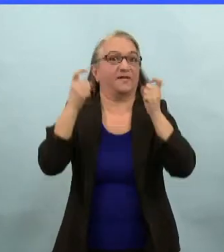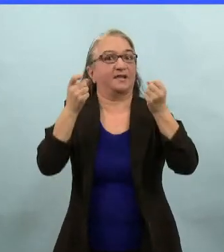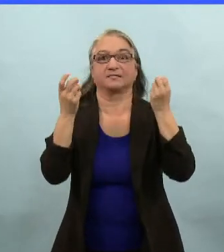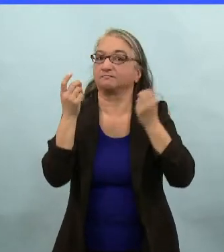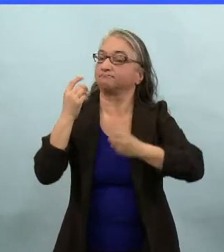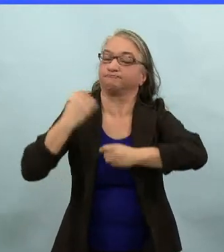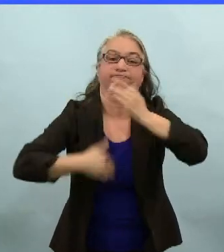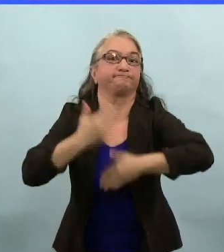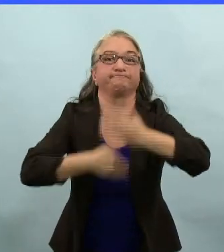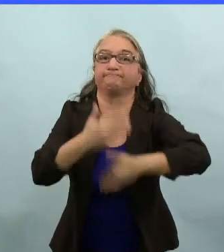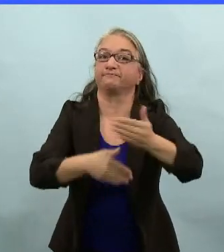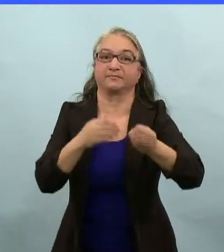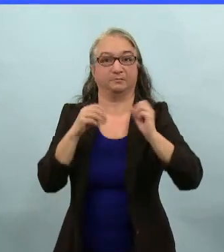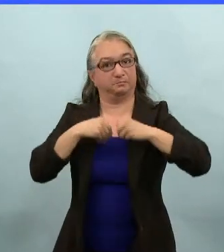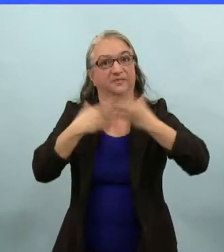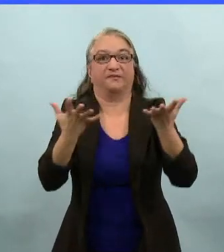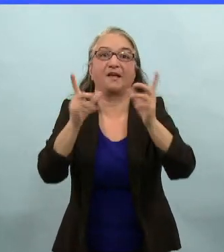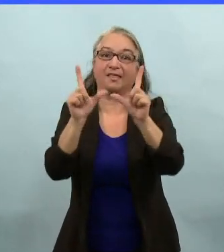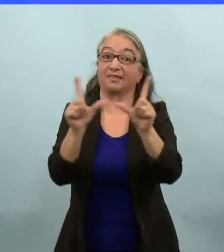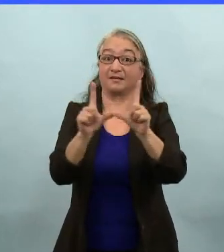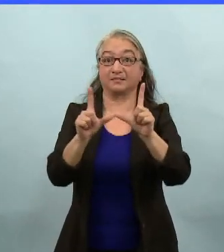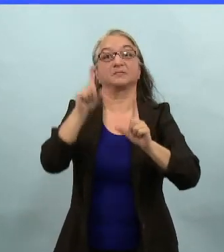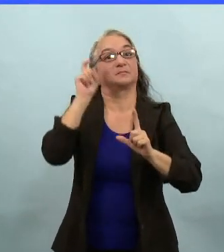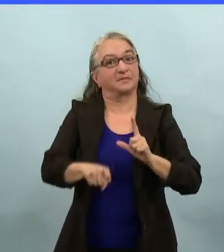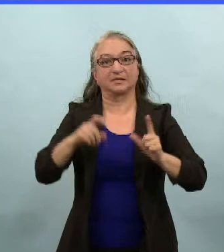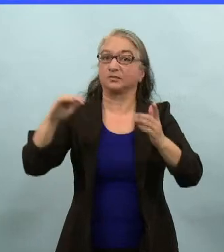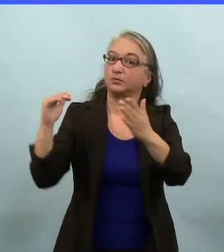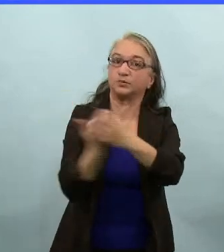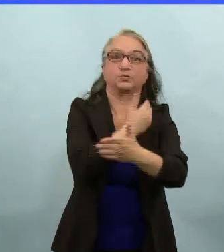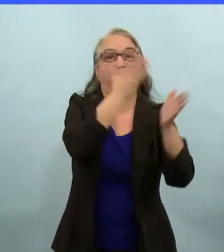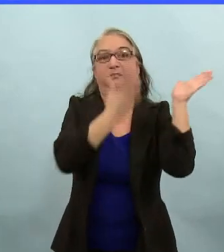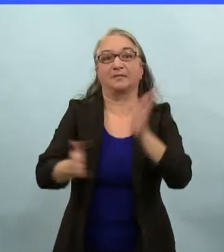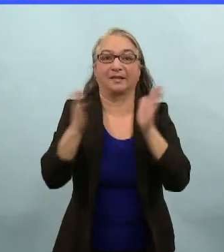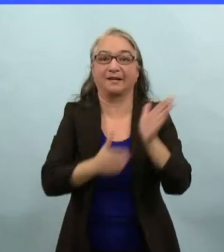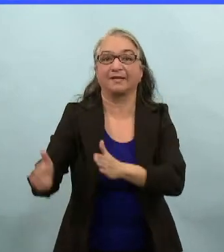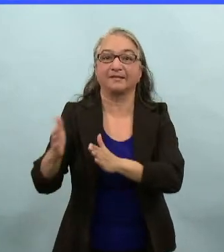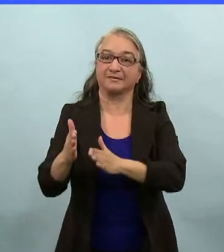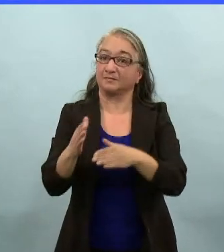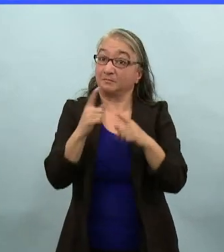we need to be innovative and flexible while maintaining standards of require and requirements